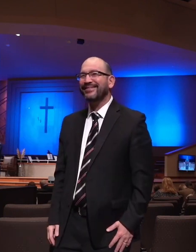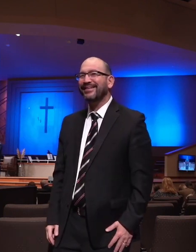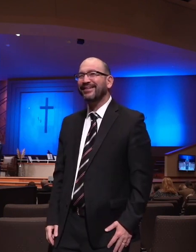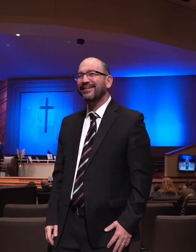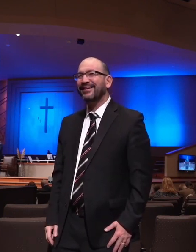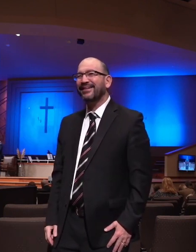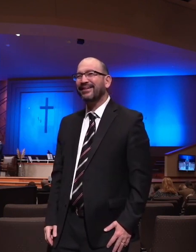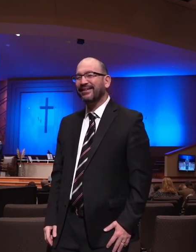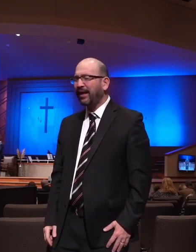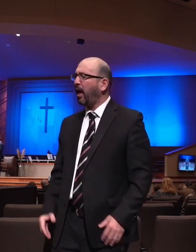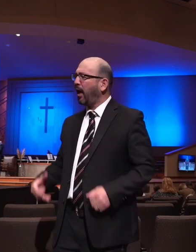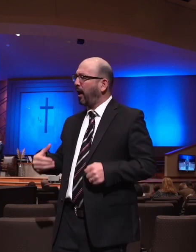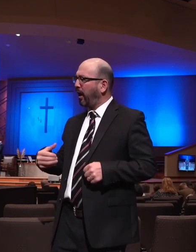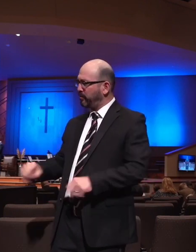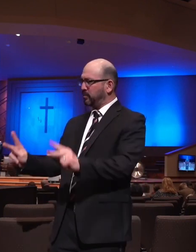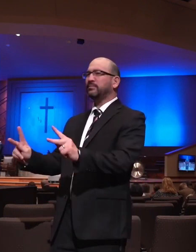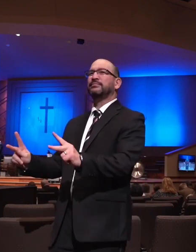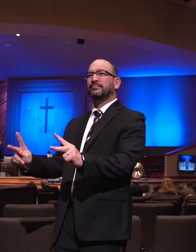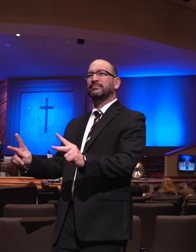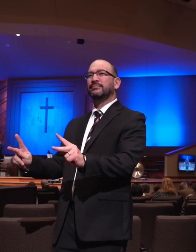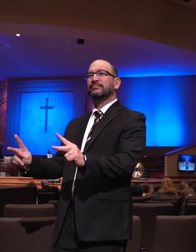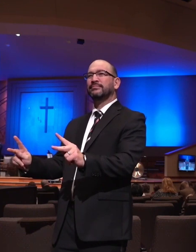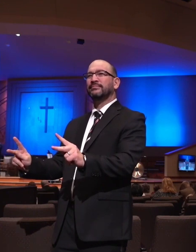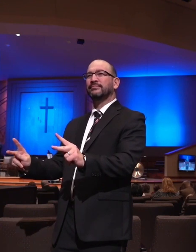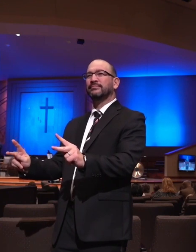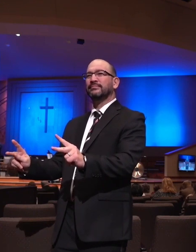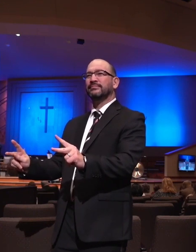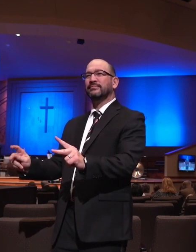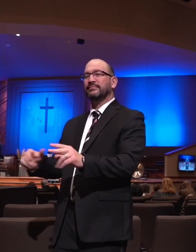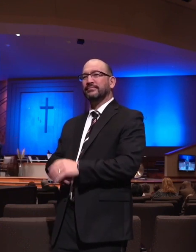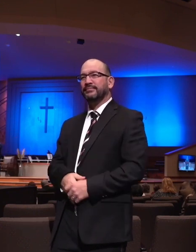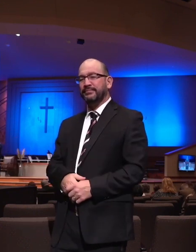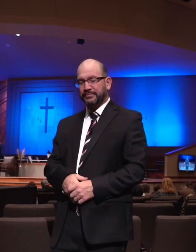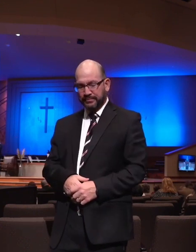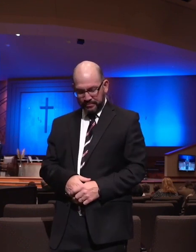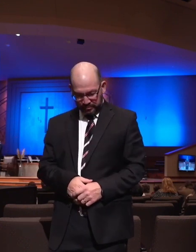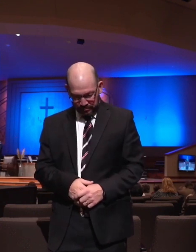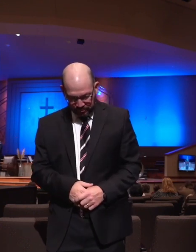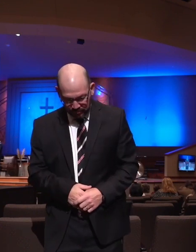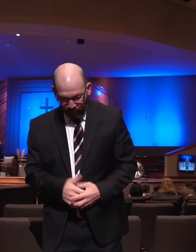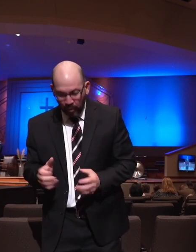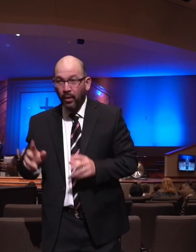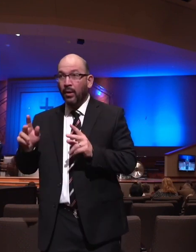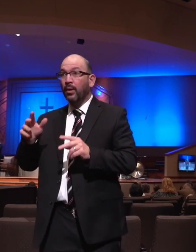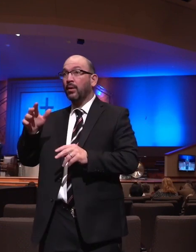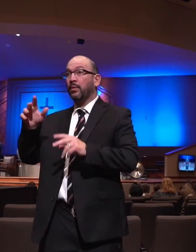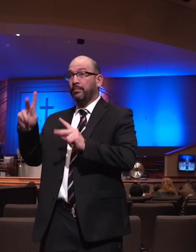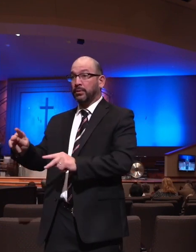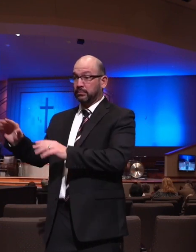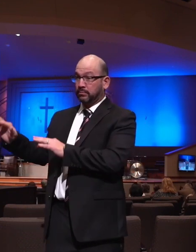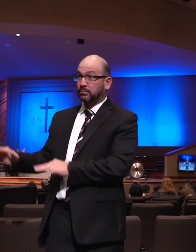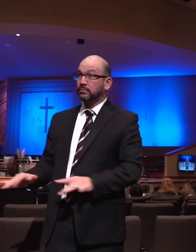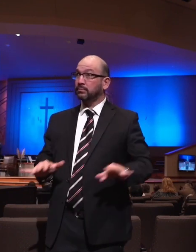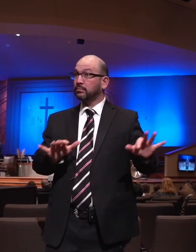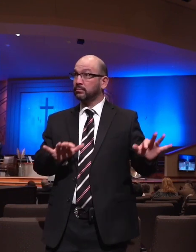them as opportunities so I'm going to ask the piano to play and we're going to stand to our feet go